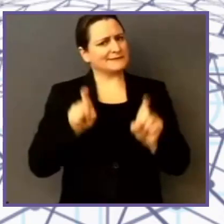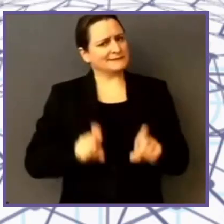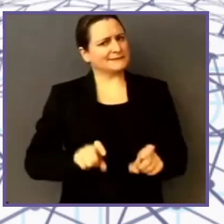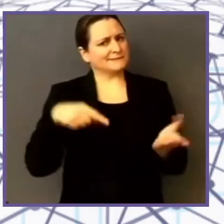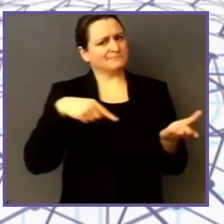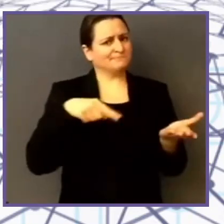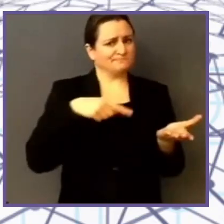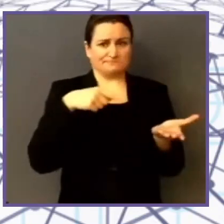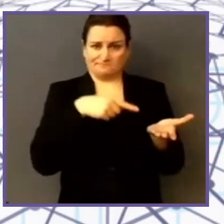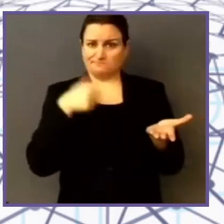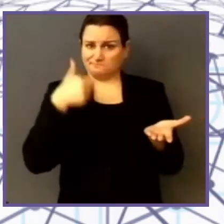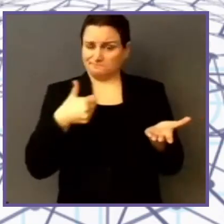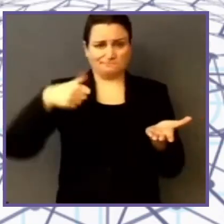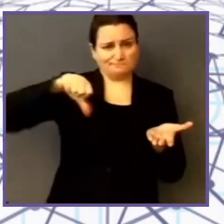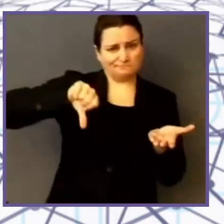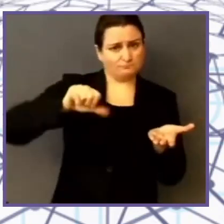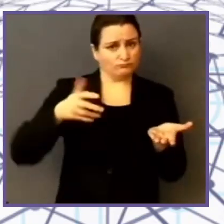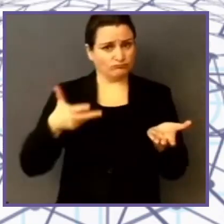effectiveness, and trying out things in communities.